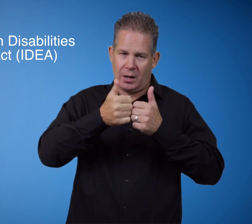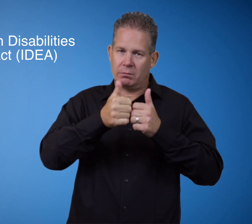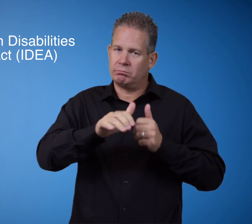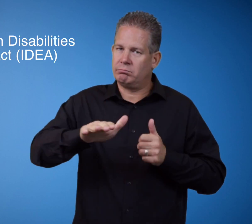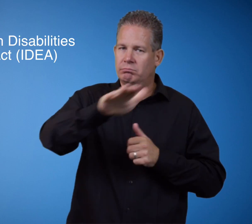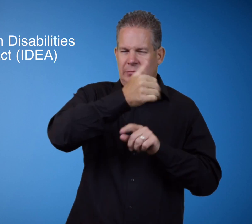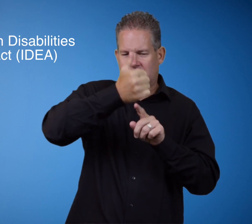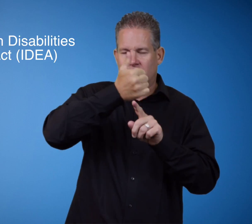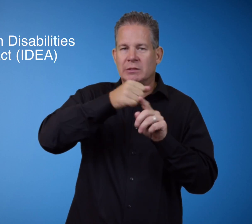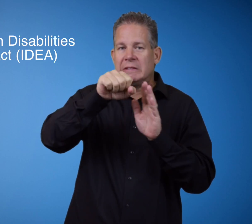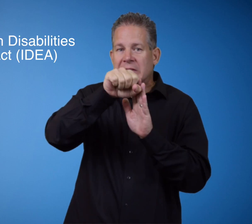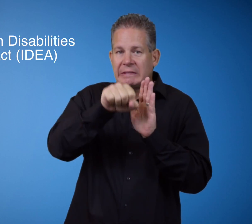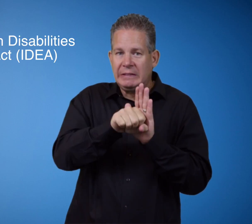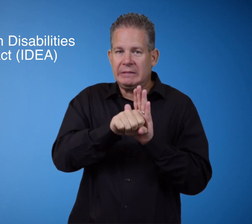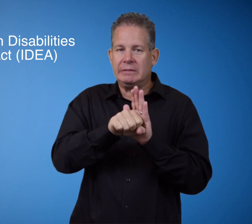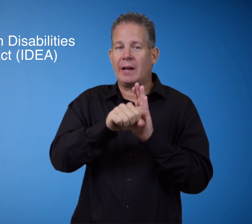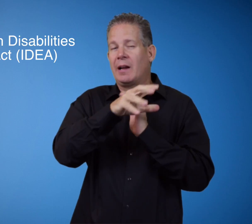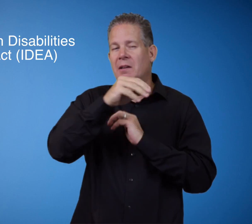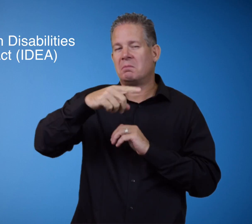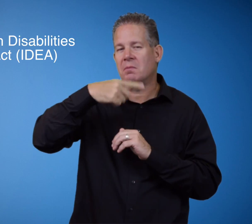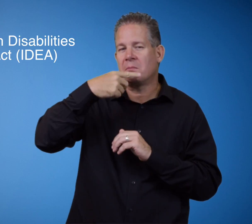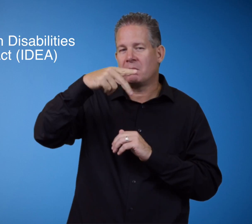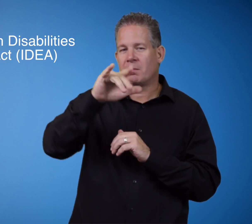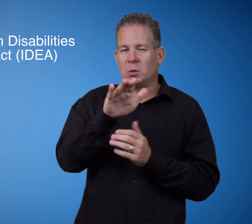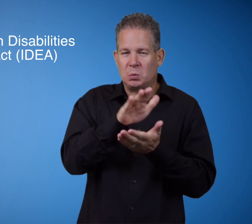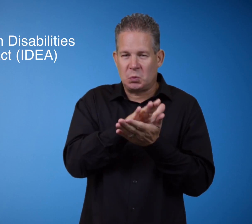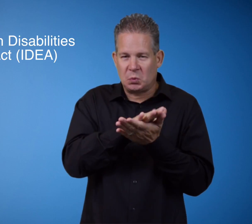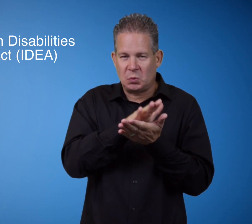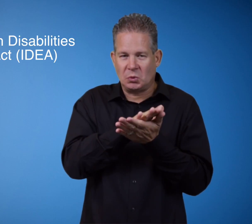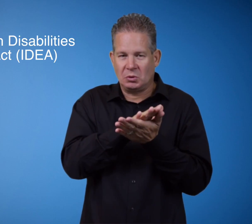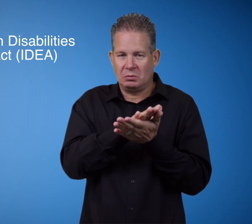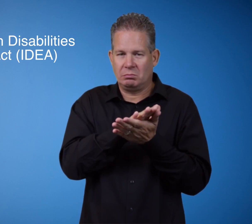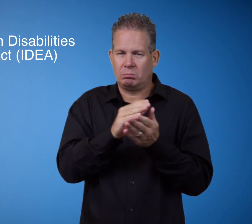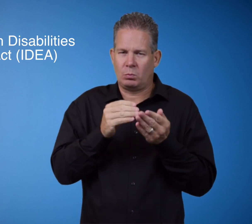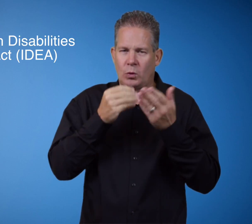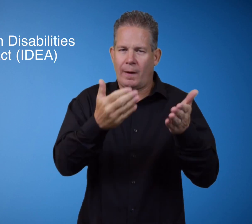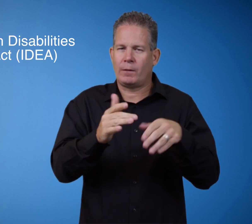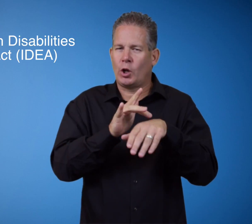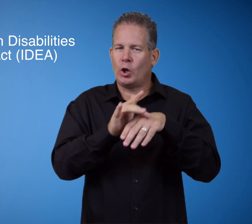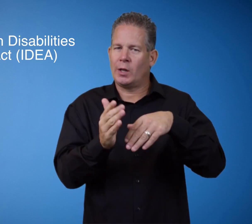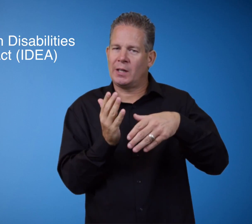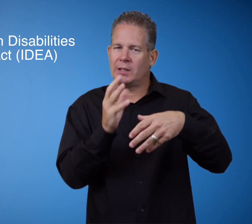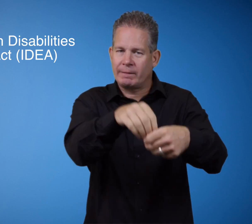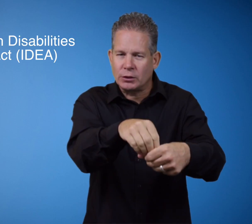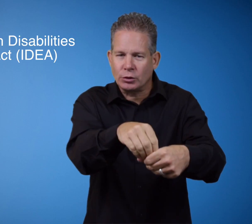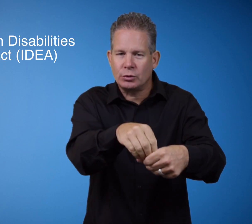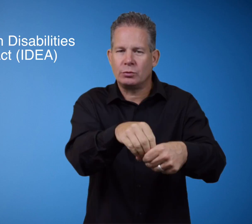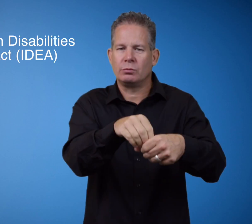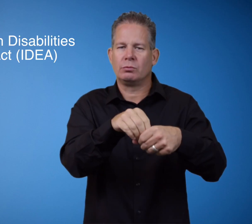This law dictates how public schools and states provide their early intervention services,